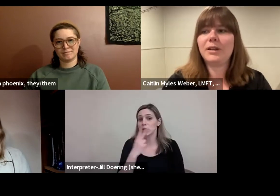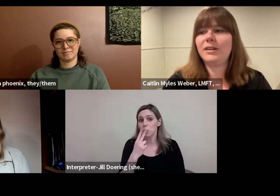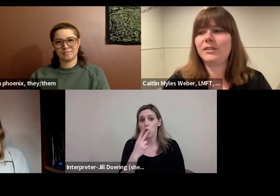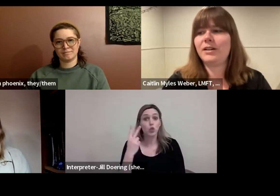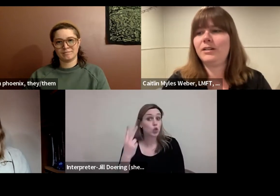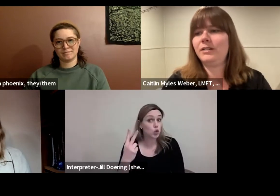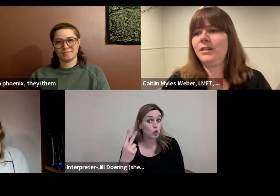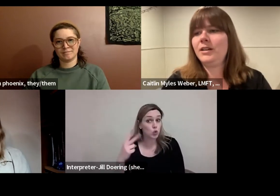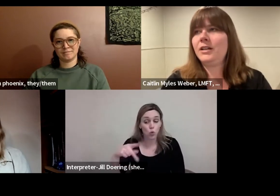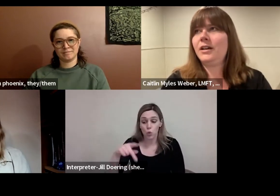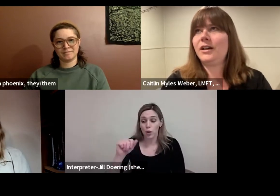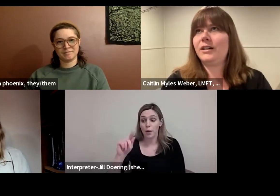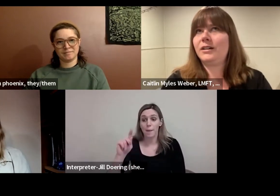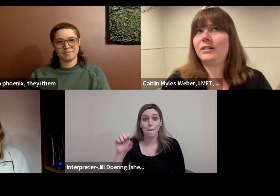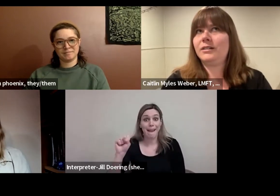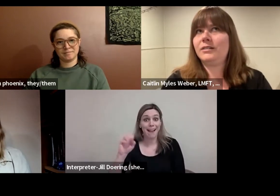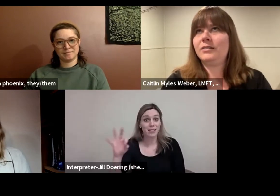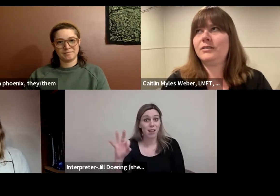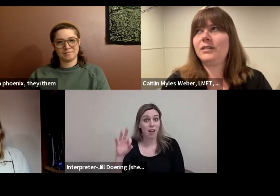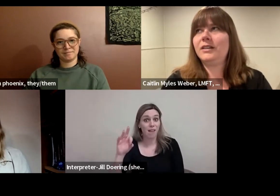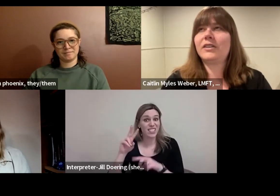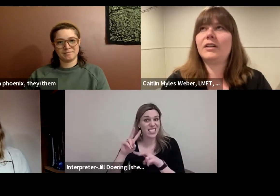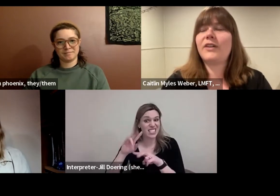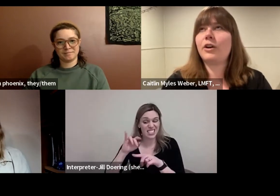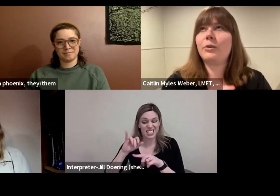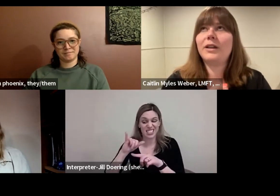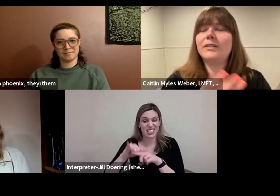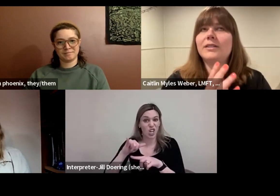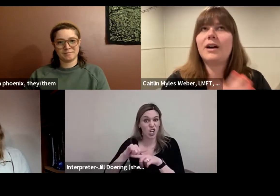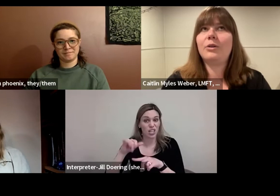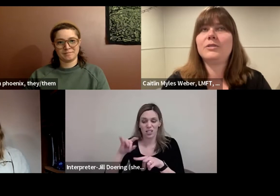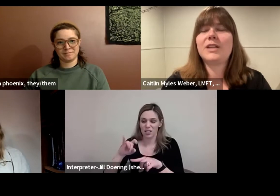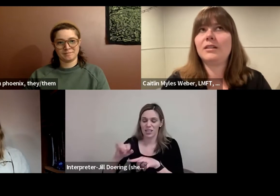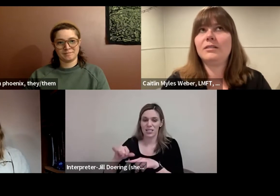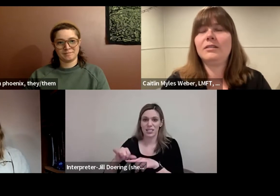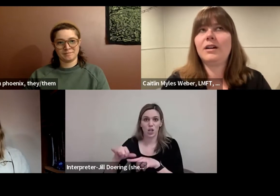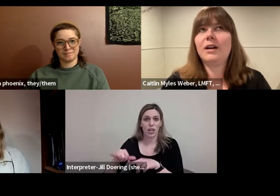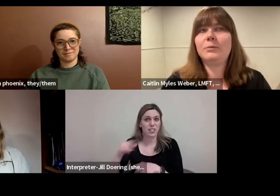but is on, instead of heroin is now taking Suboxone